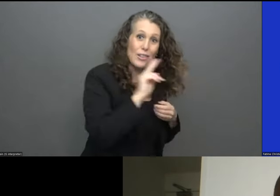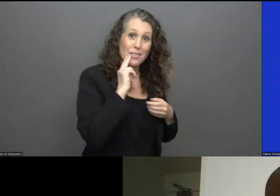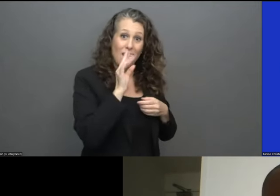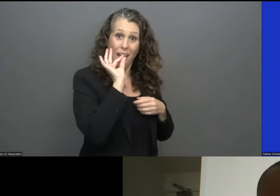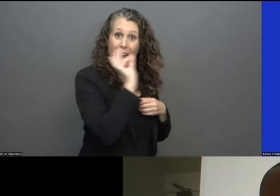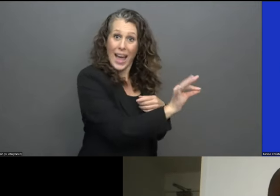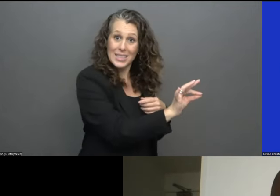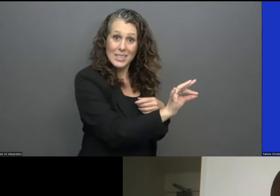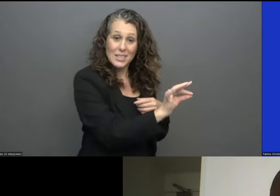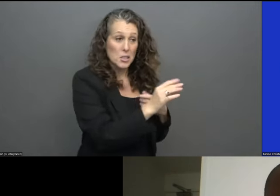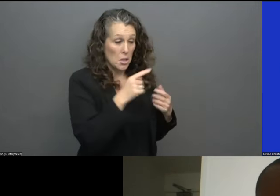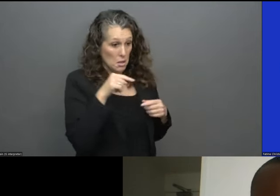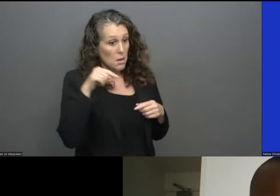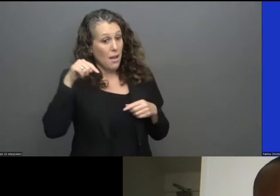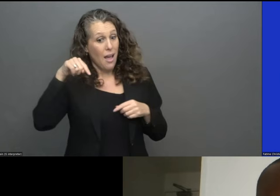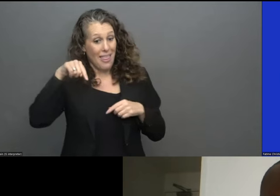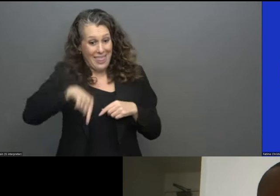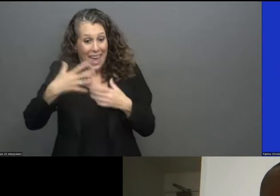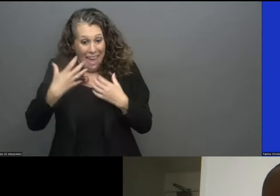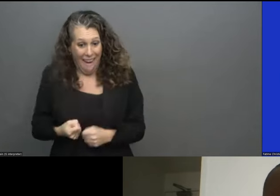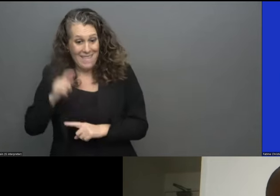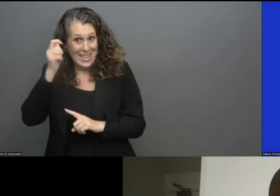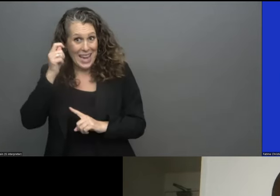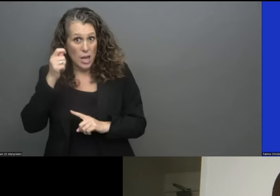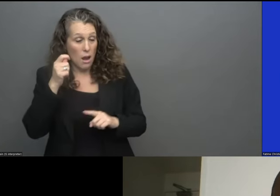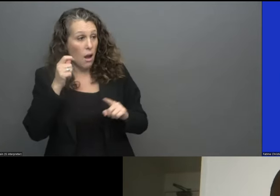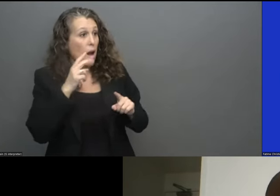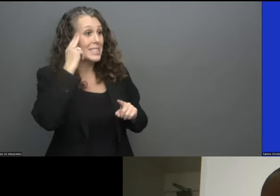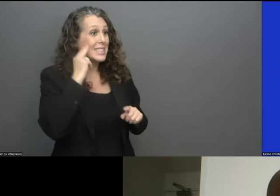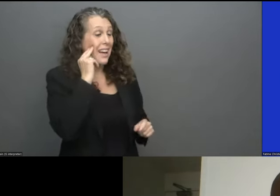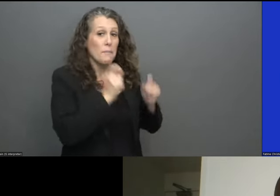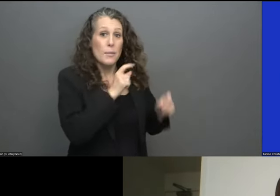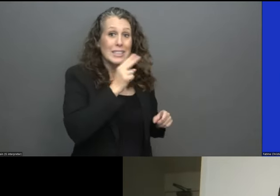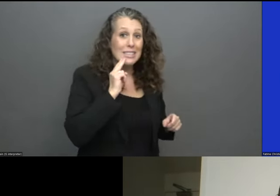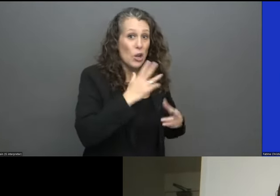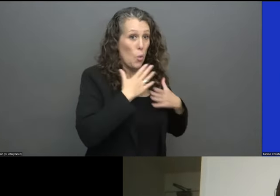10:33:24 solution to affect. I mean to include deaf people in the employment and also for